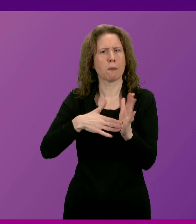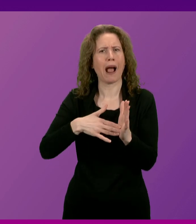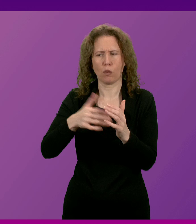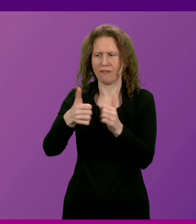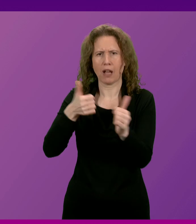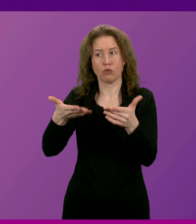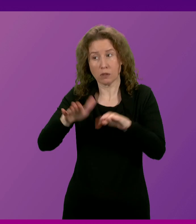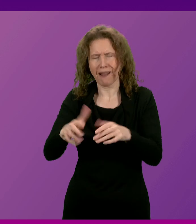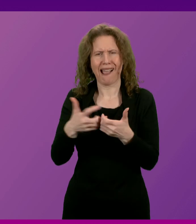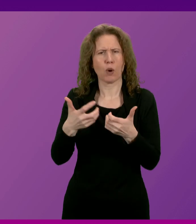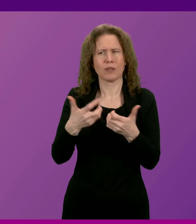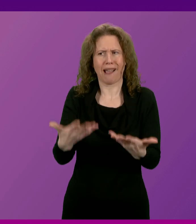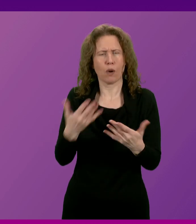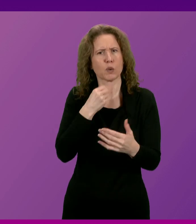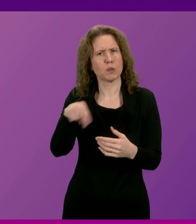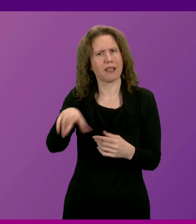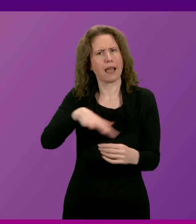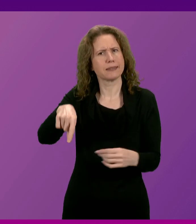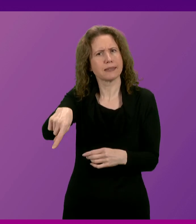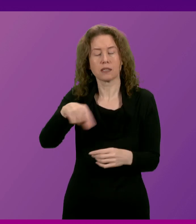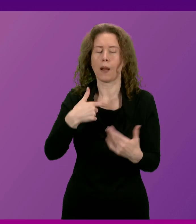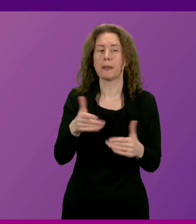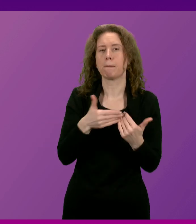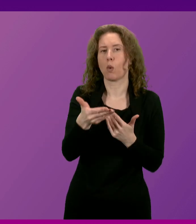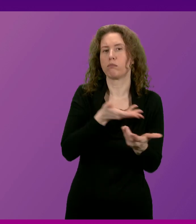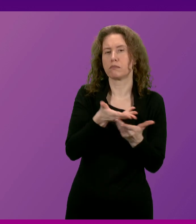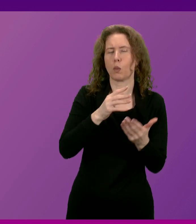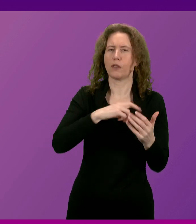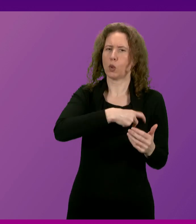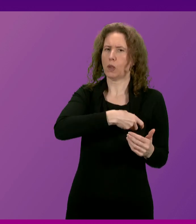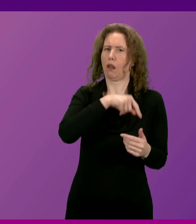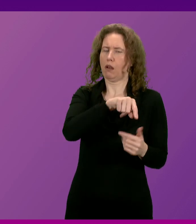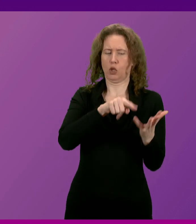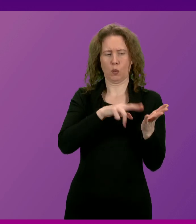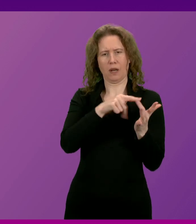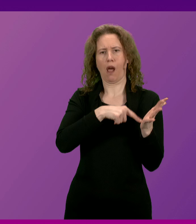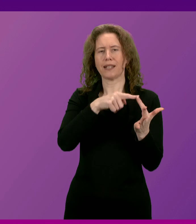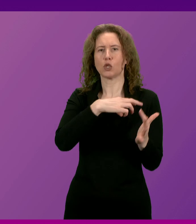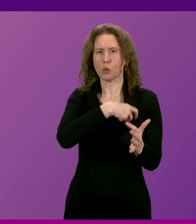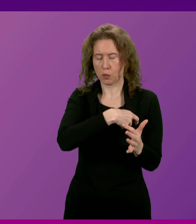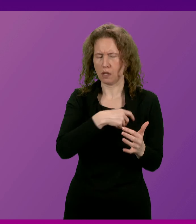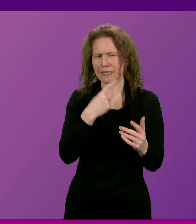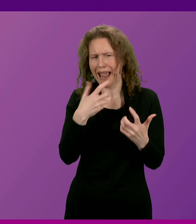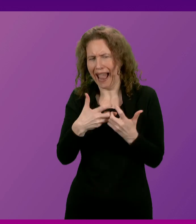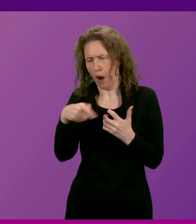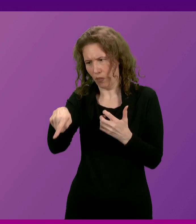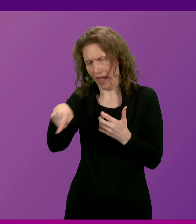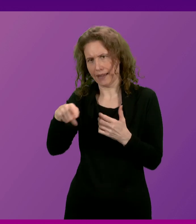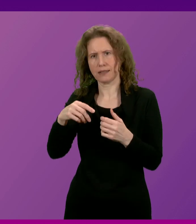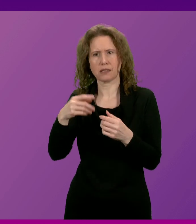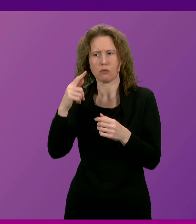I have had further dialogue with Unite the union about how the refinery’s lifespan may be expanded,